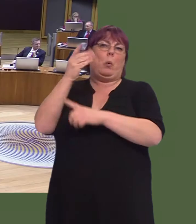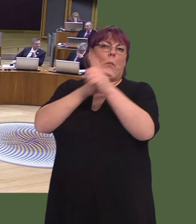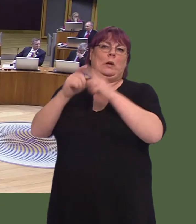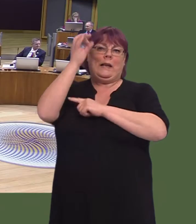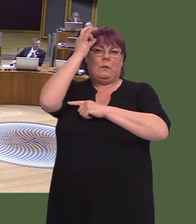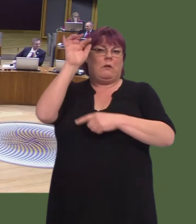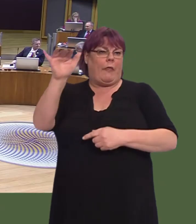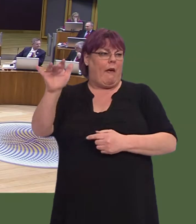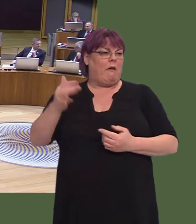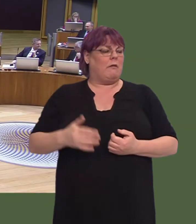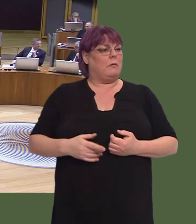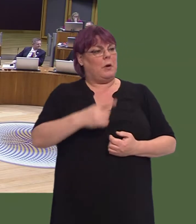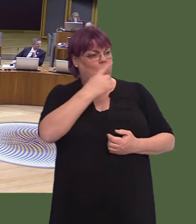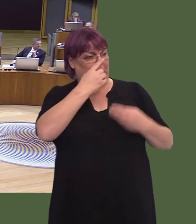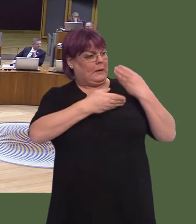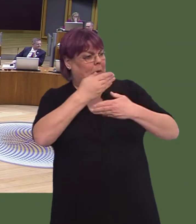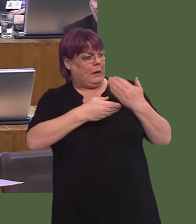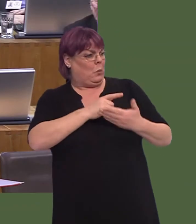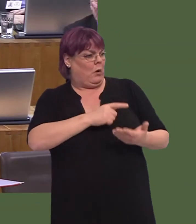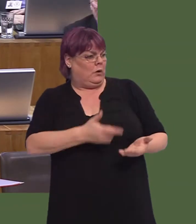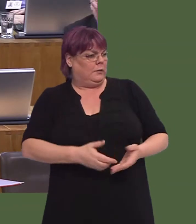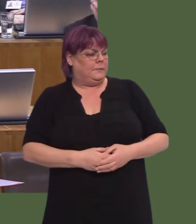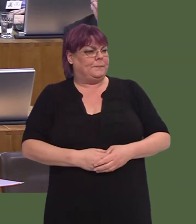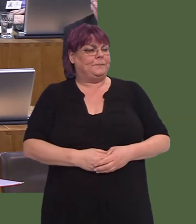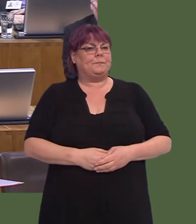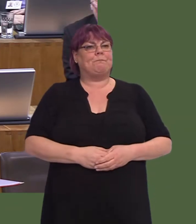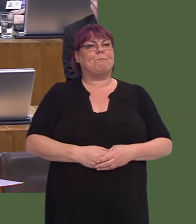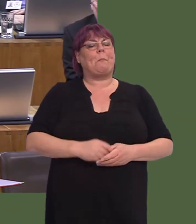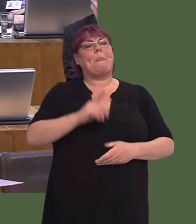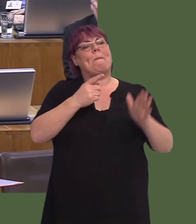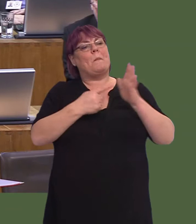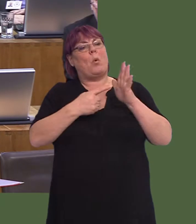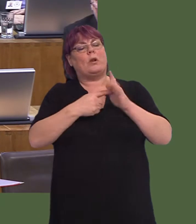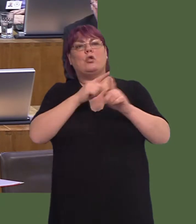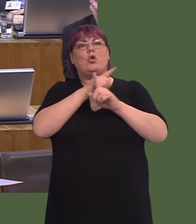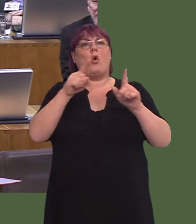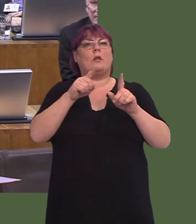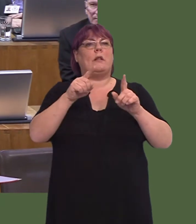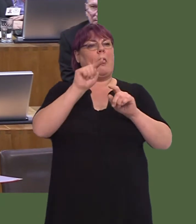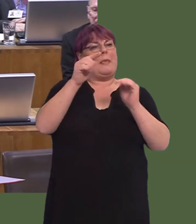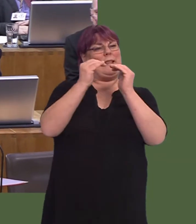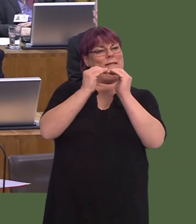that to them. What is important is not that we abolish an entire level of local government,